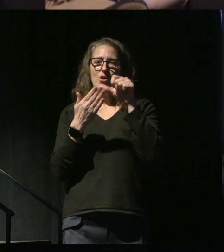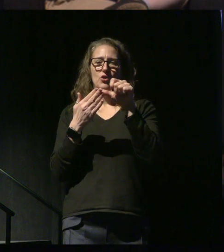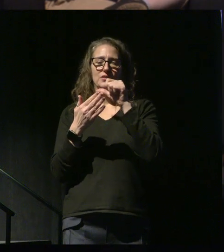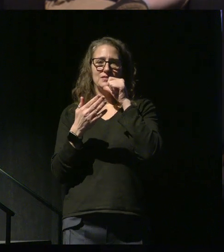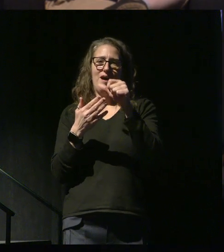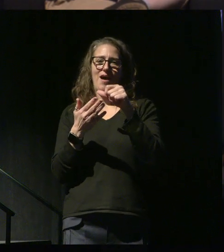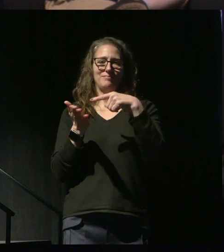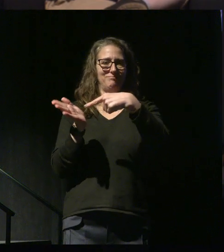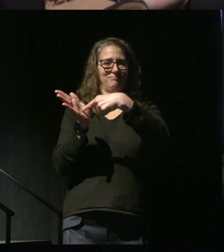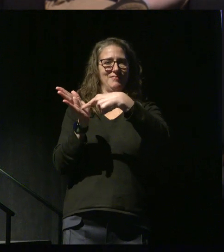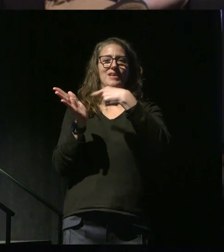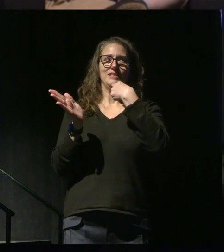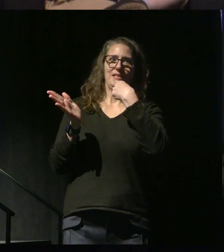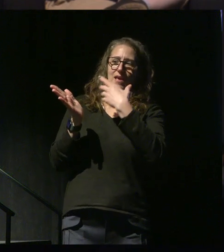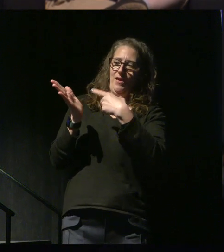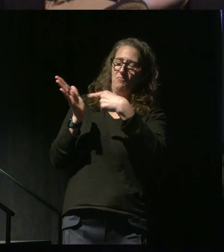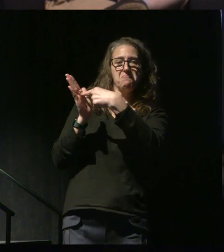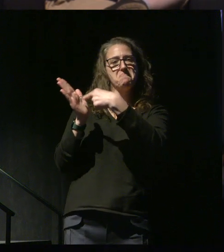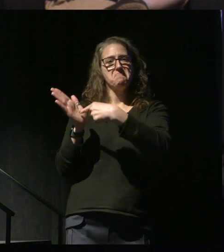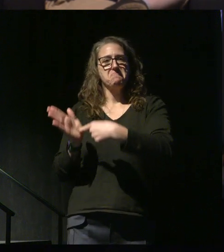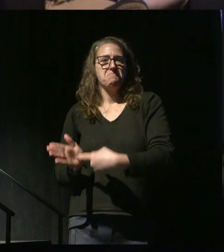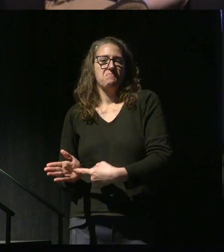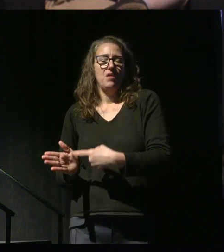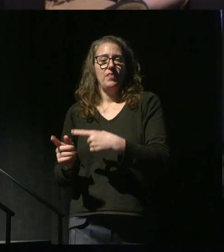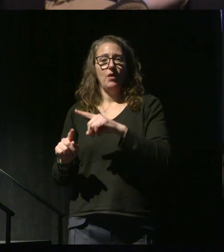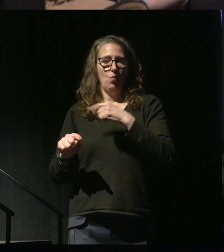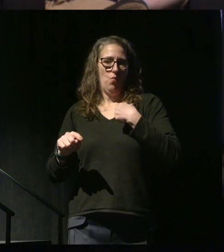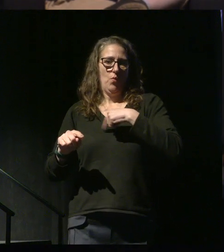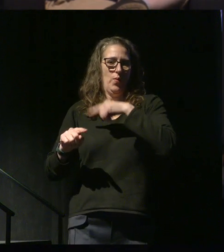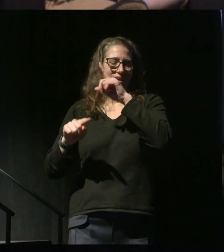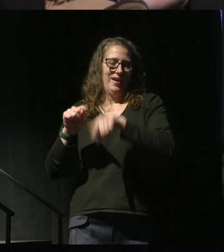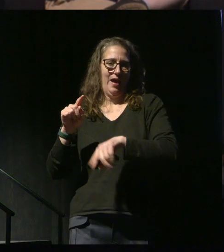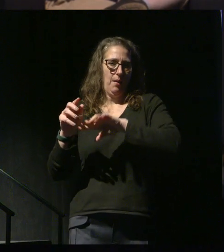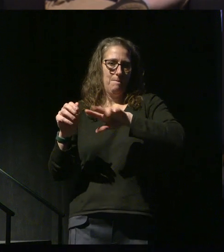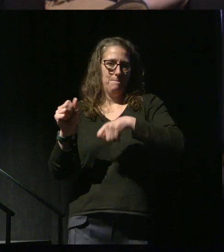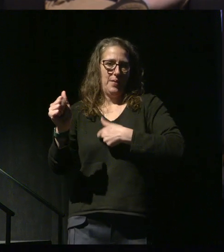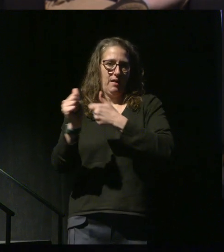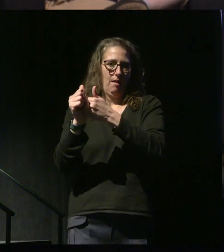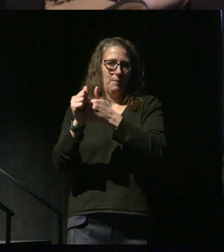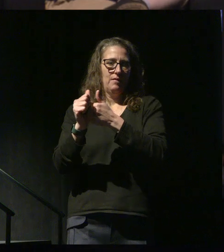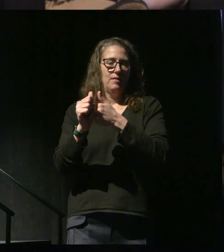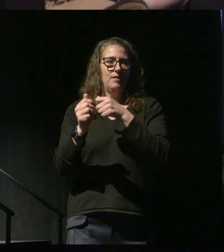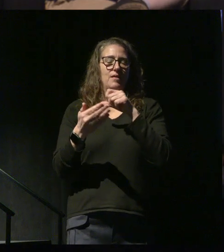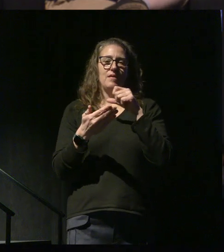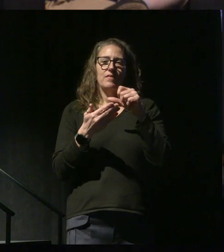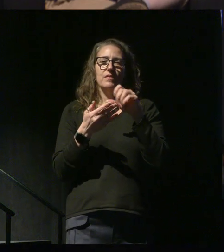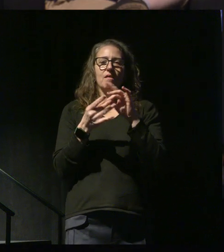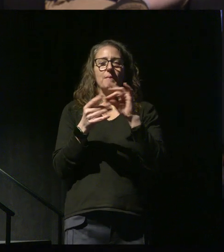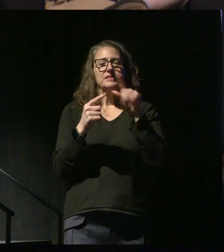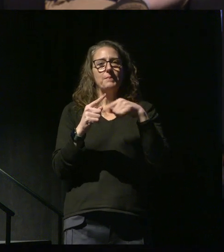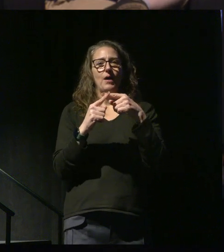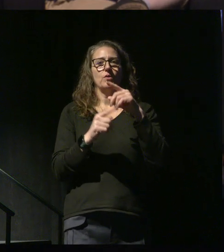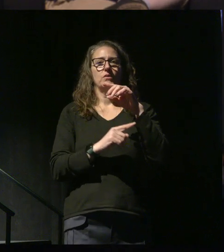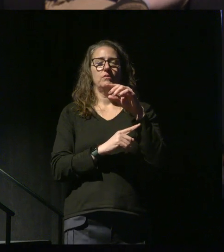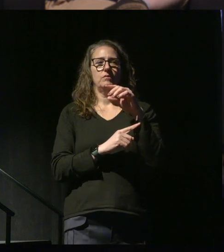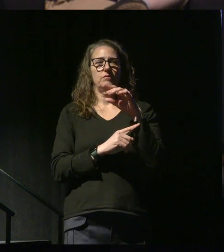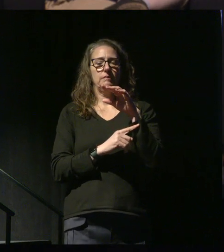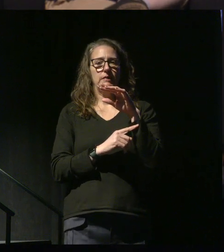Like the claims that that letter makes about Joanne are like, they're falsifiable.